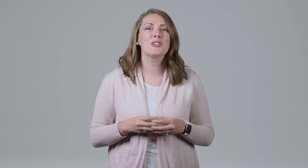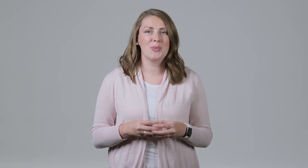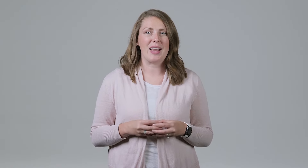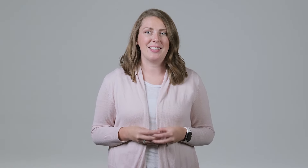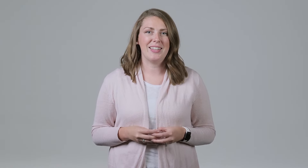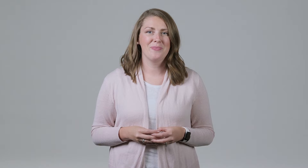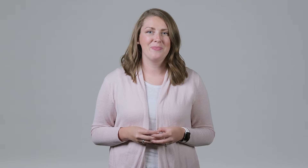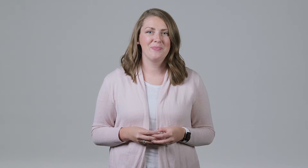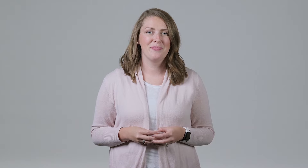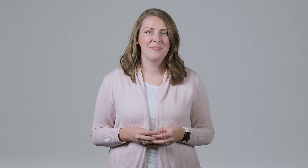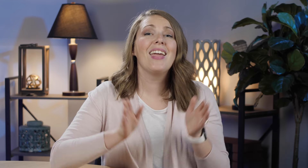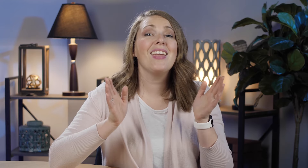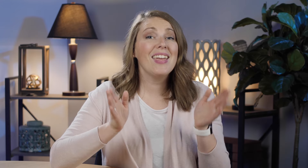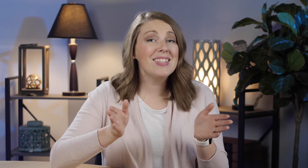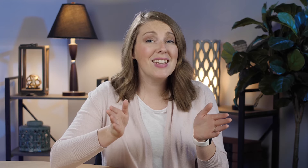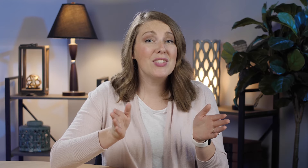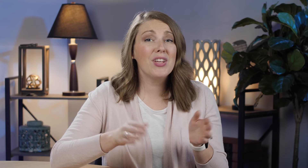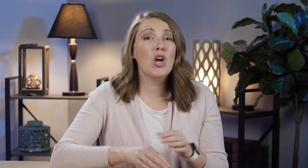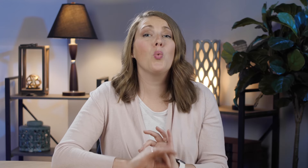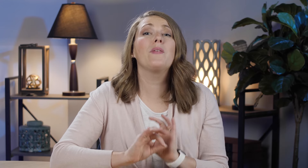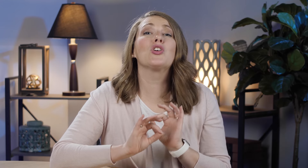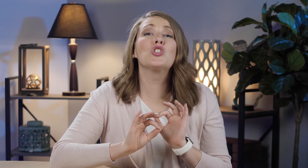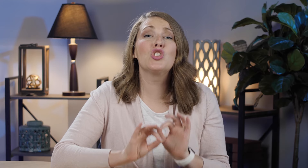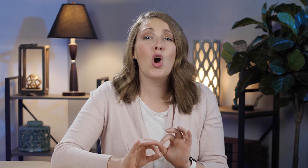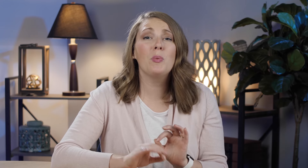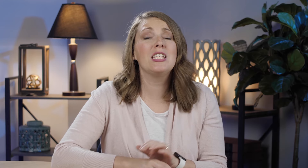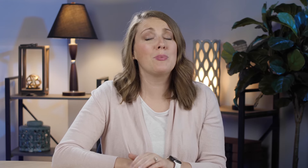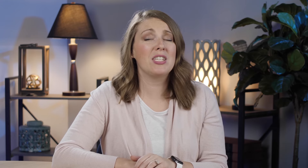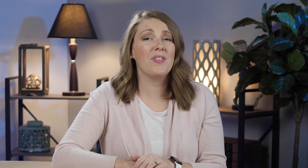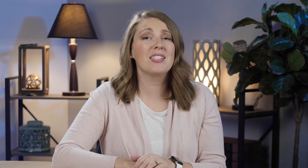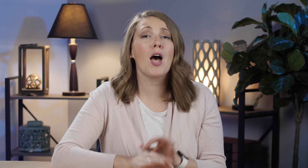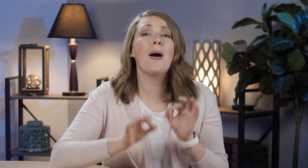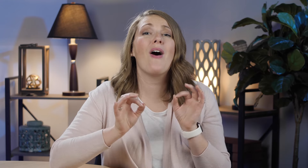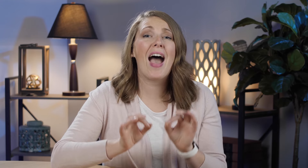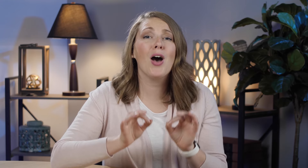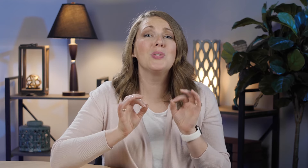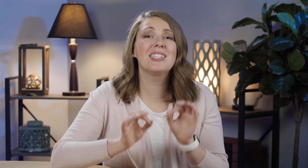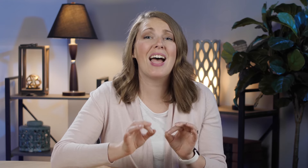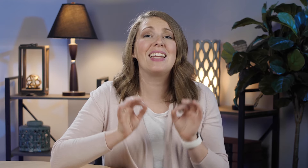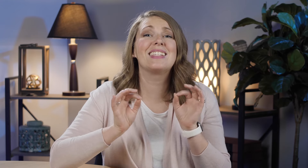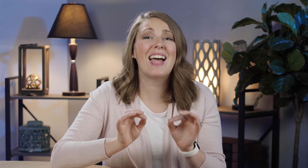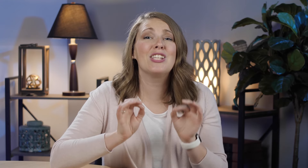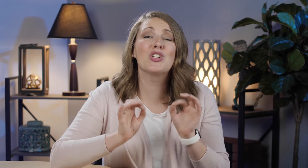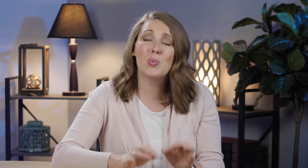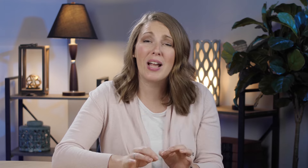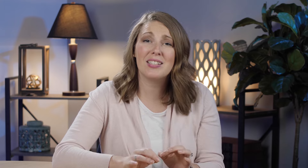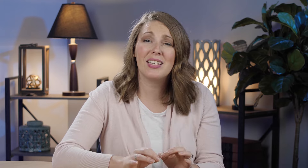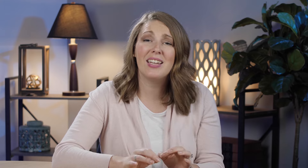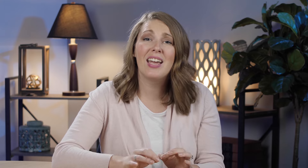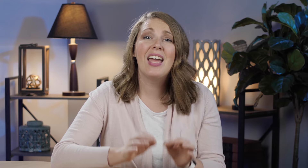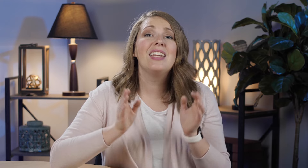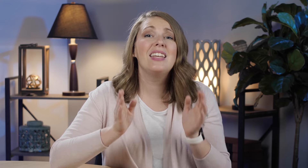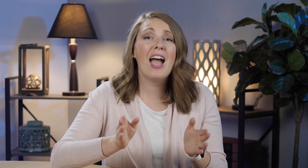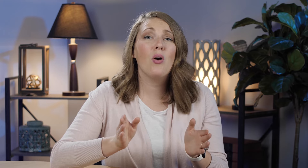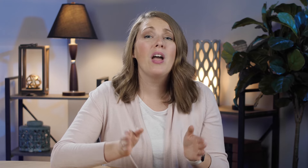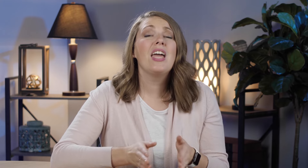correctly. In today's video, we've learned so many specifics about how to sign signs correctly. Now